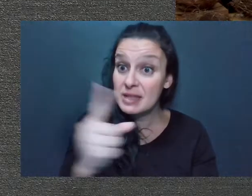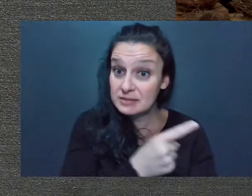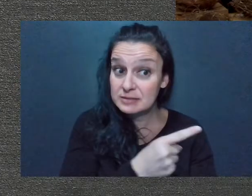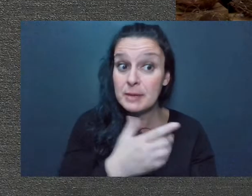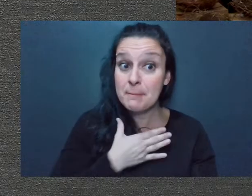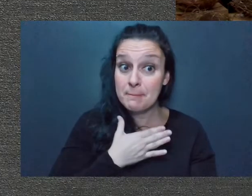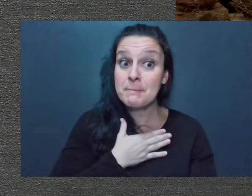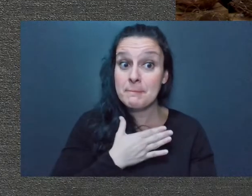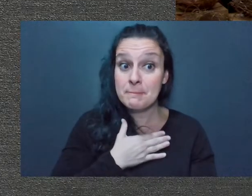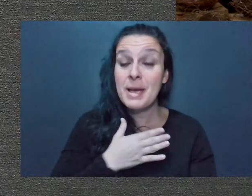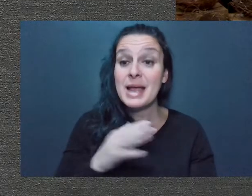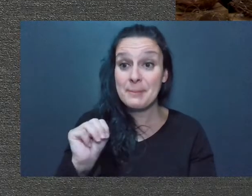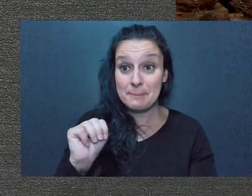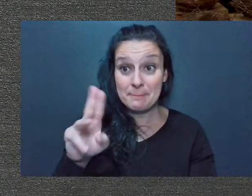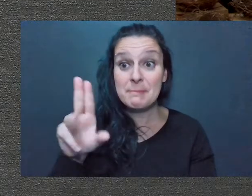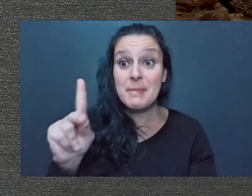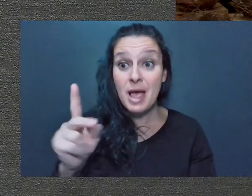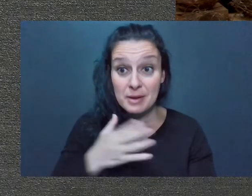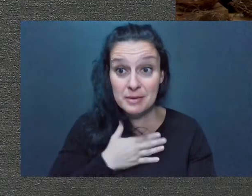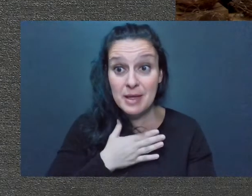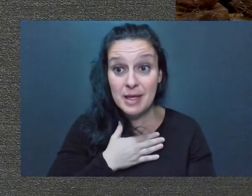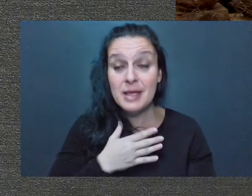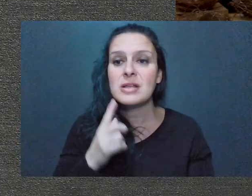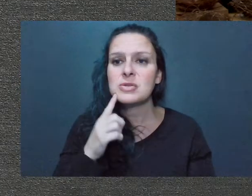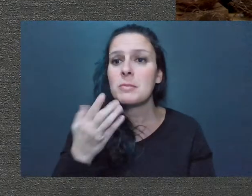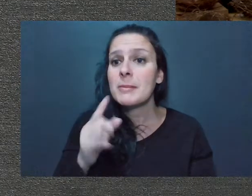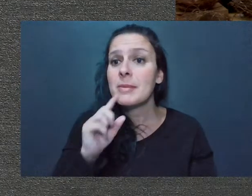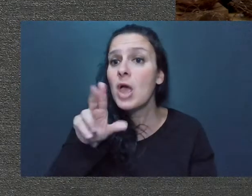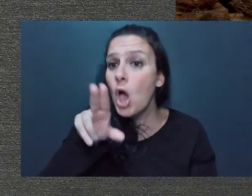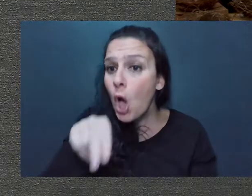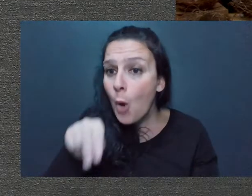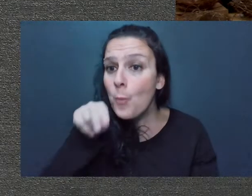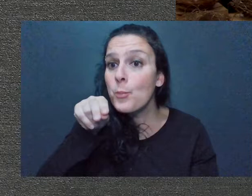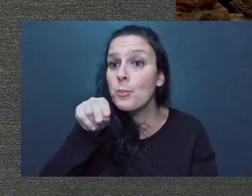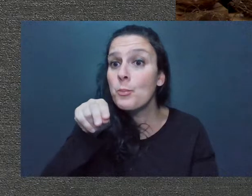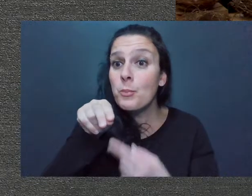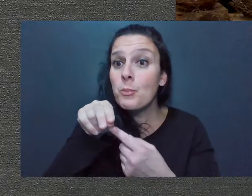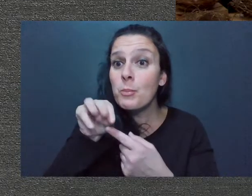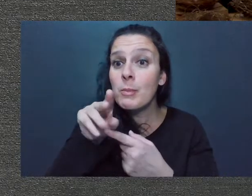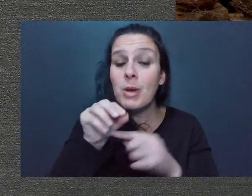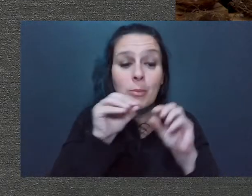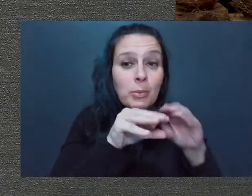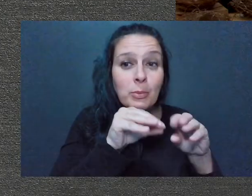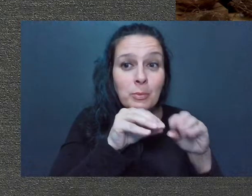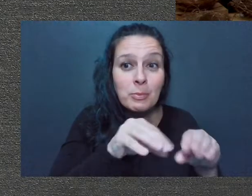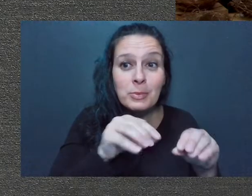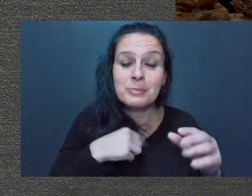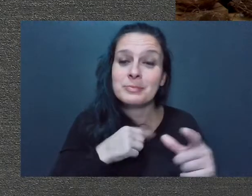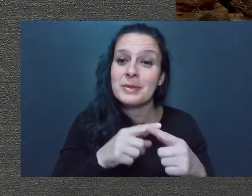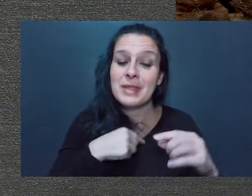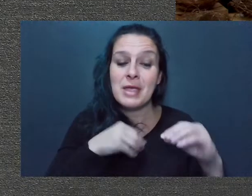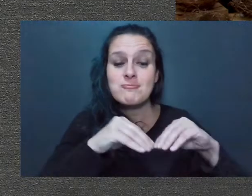This one I had had mud. So they must grab it in their mouths and take it back and put it in there and use their,